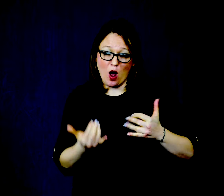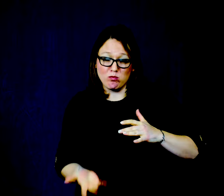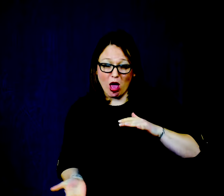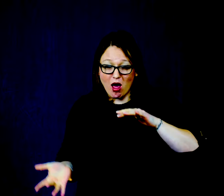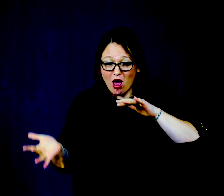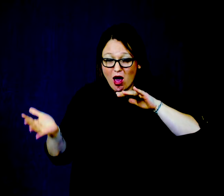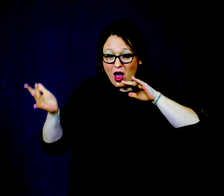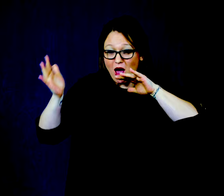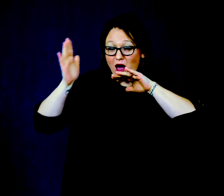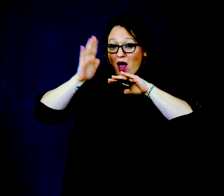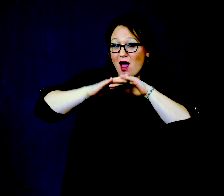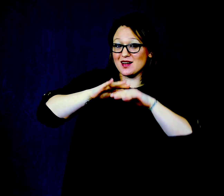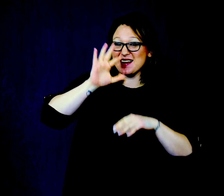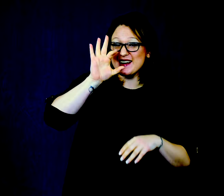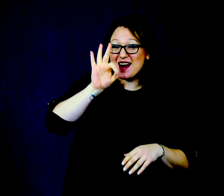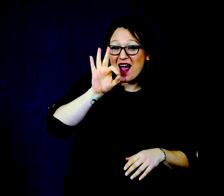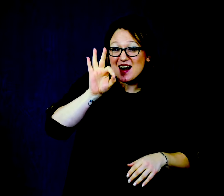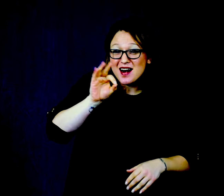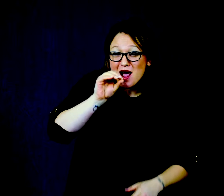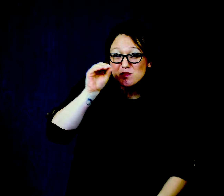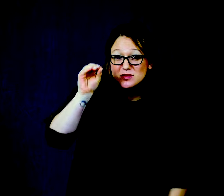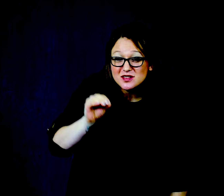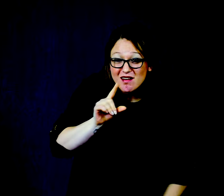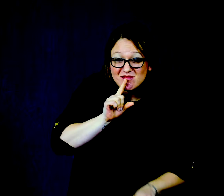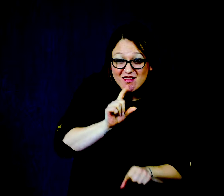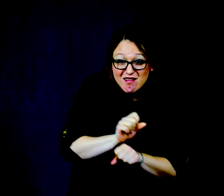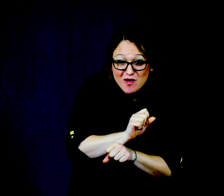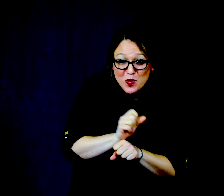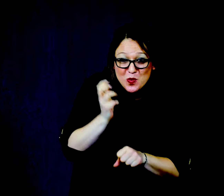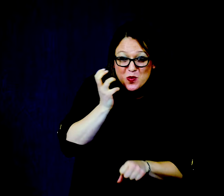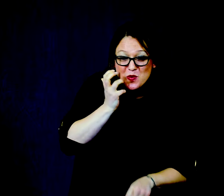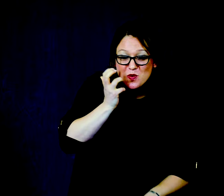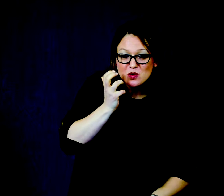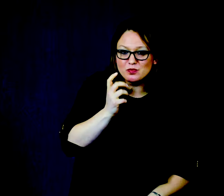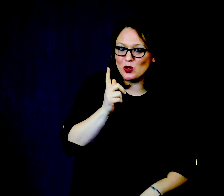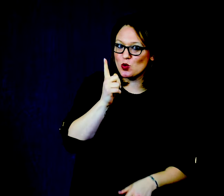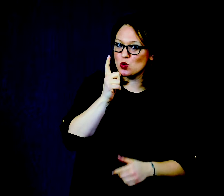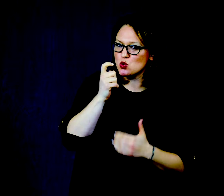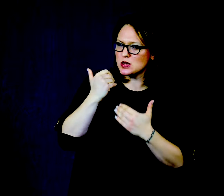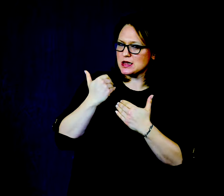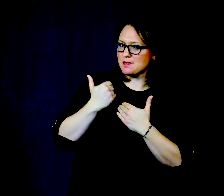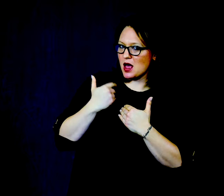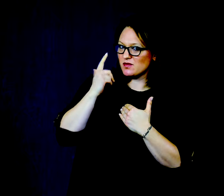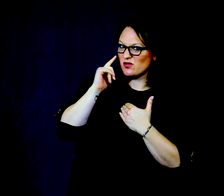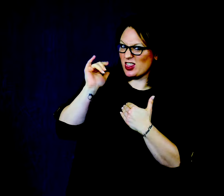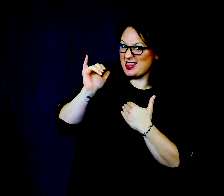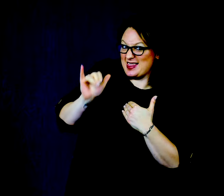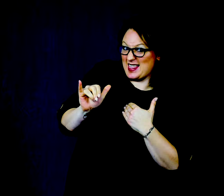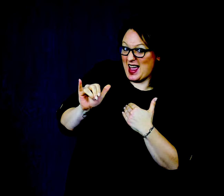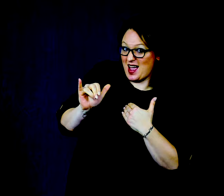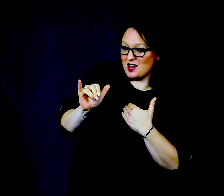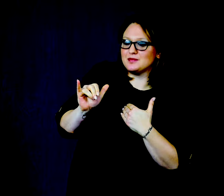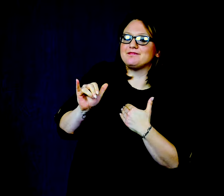from 75% of newborns were screened to 99% of newborns were screened. The Minnesota Department of Health is